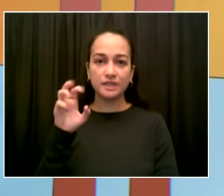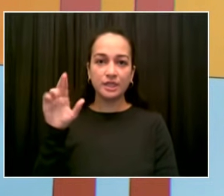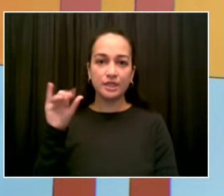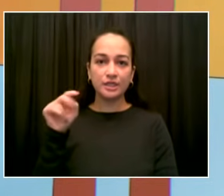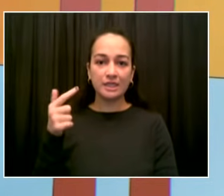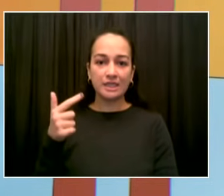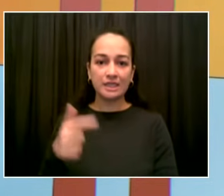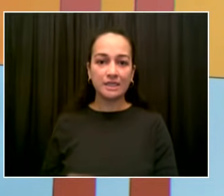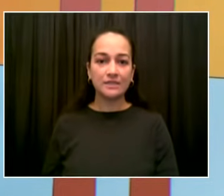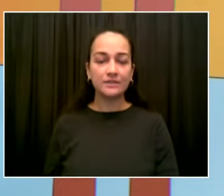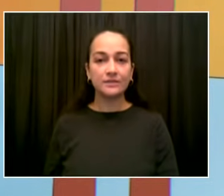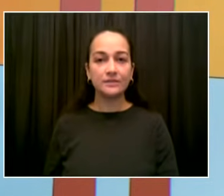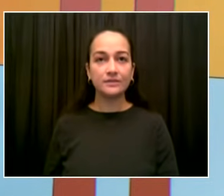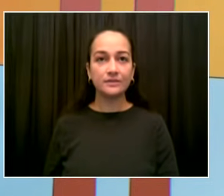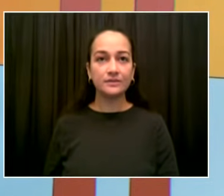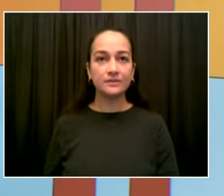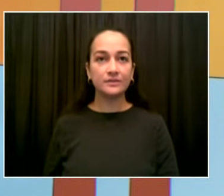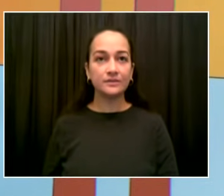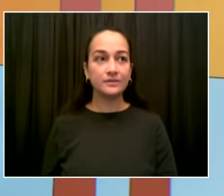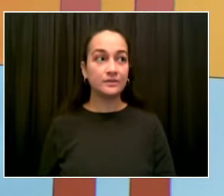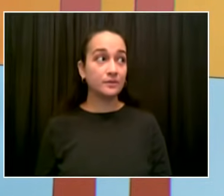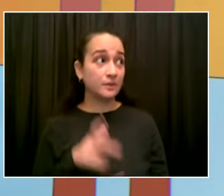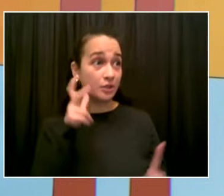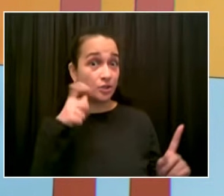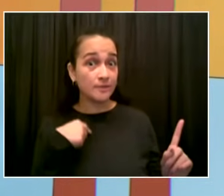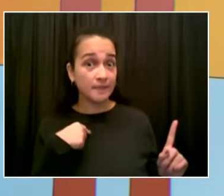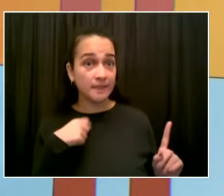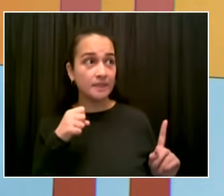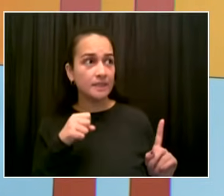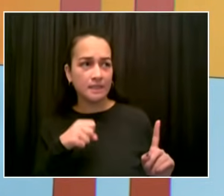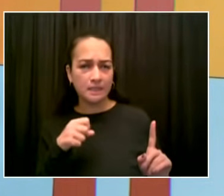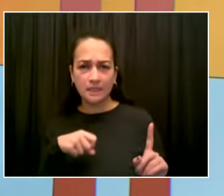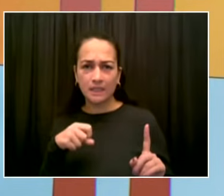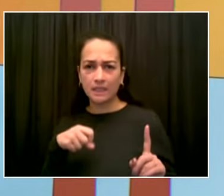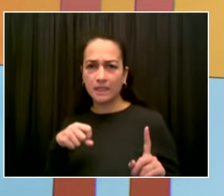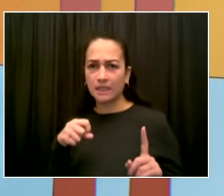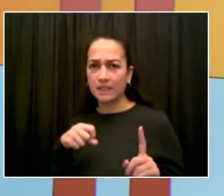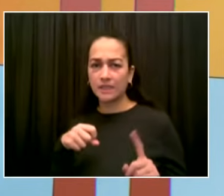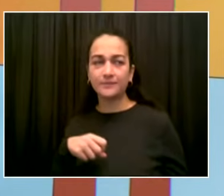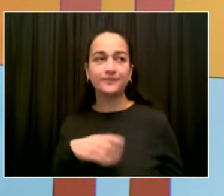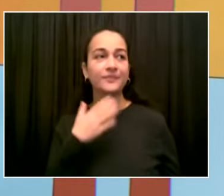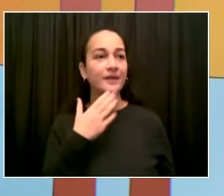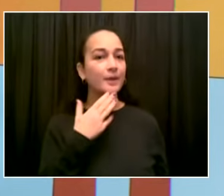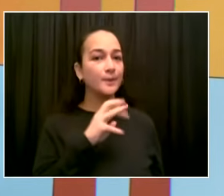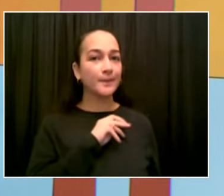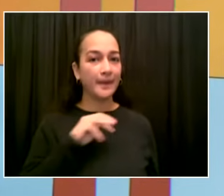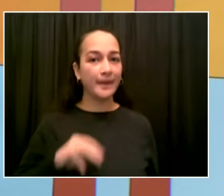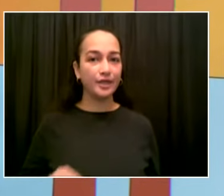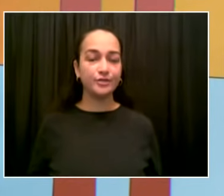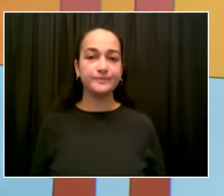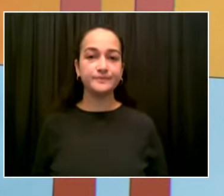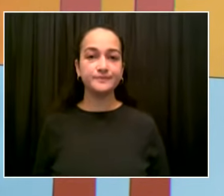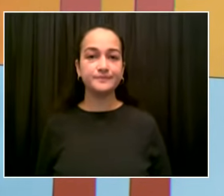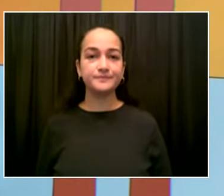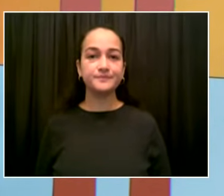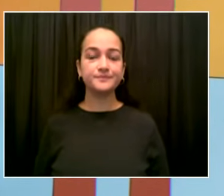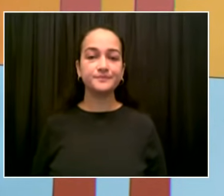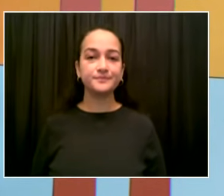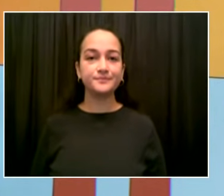I DON'T HEAR HIM. I BELIEVE HE'S THERE. HEY, CAN YOU HEAR ME? YEAH, GO AHEAD. ALL RIGHT, HOW ARE YOU GUYS? SO THANKS SO